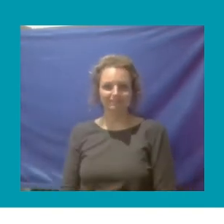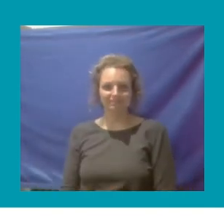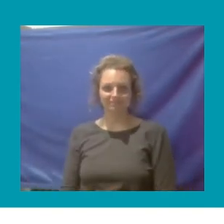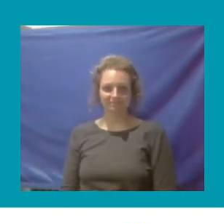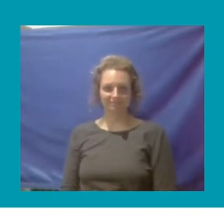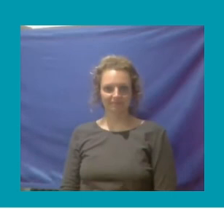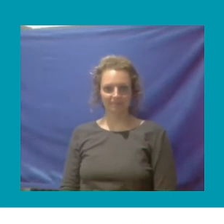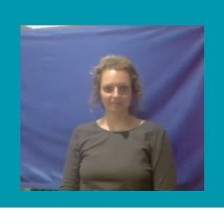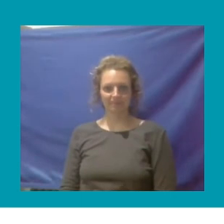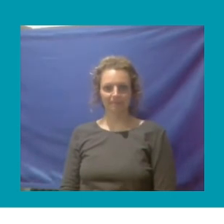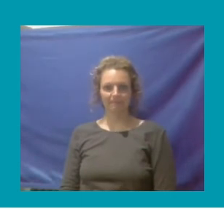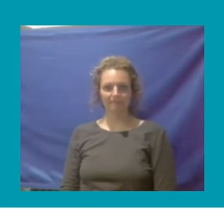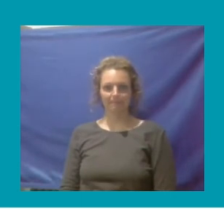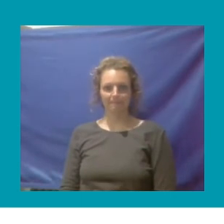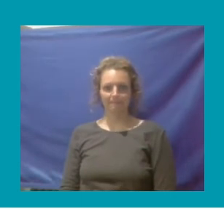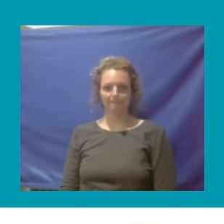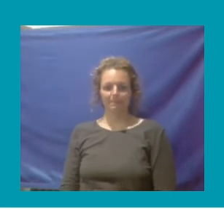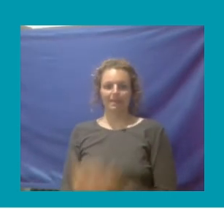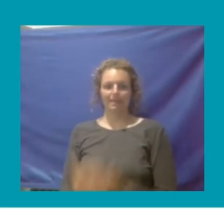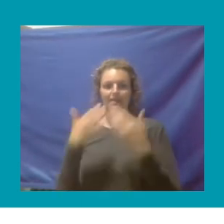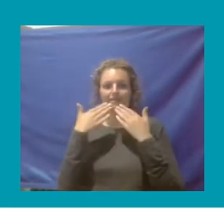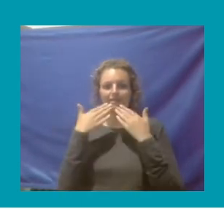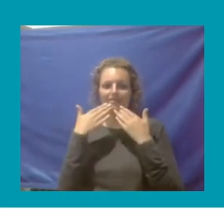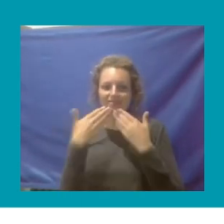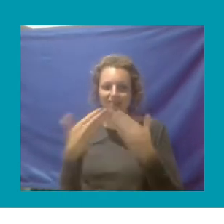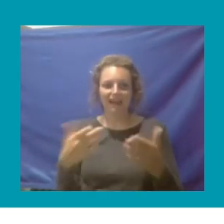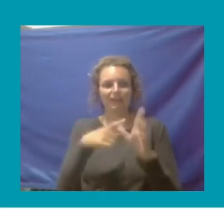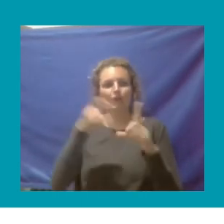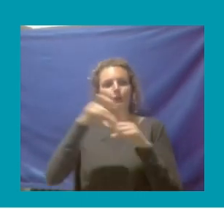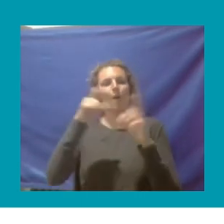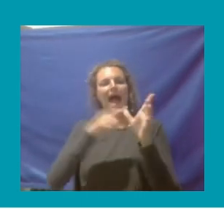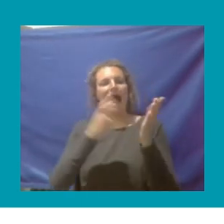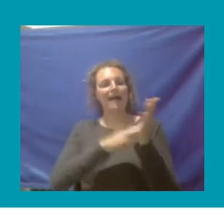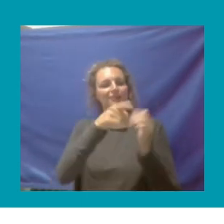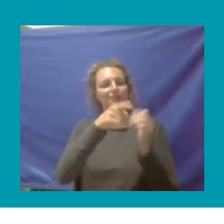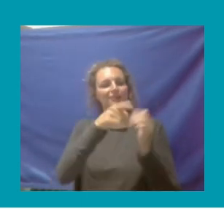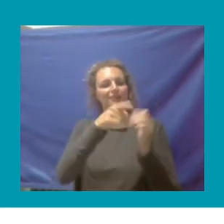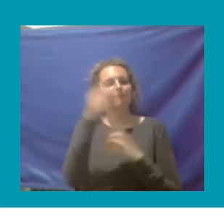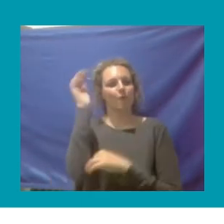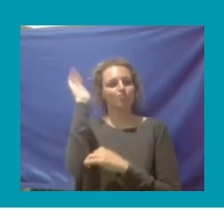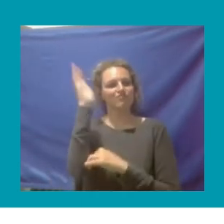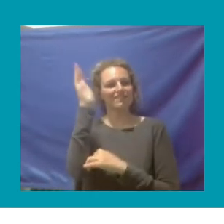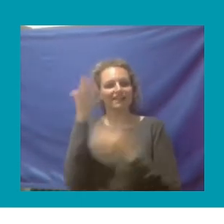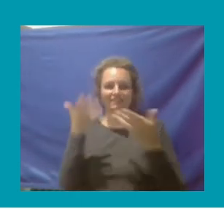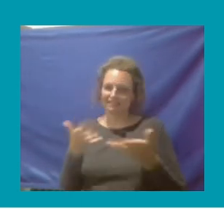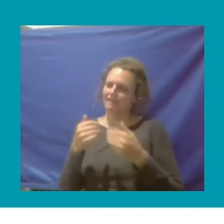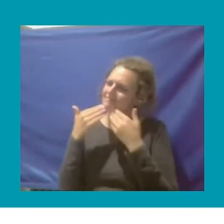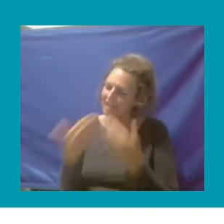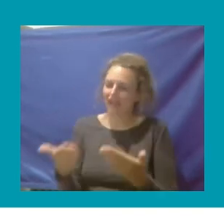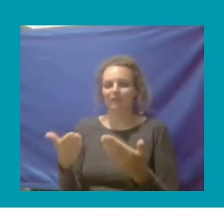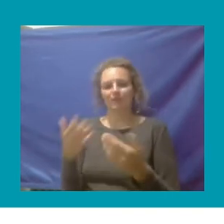Thank you Adam, for being our MC today. Thank you, thank you very much. I mean, as I said,